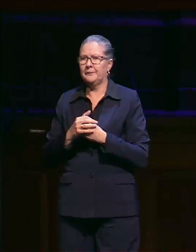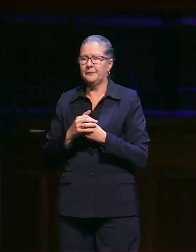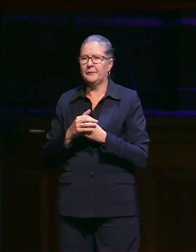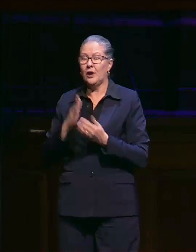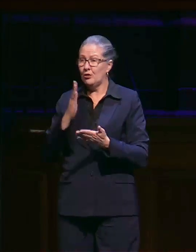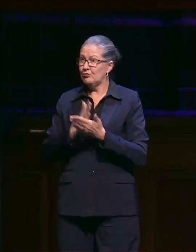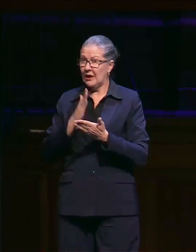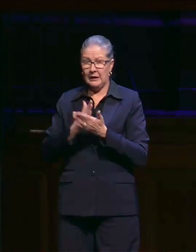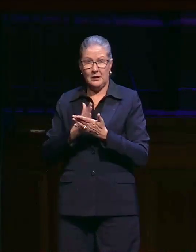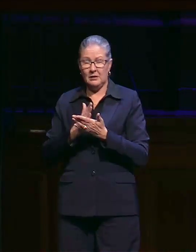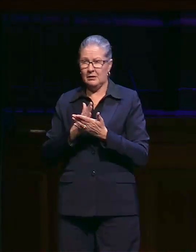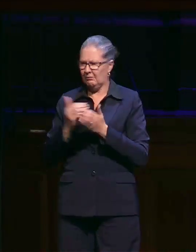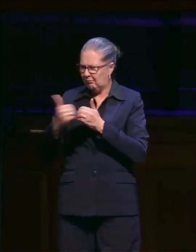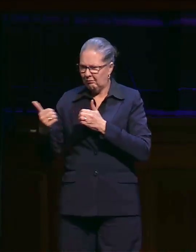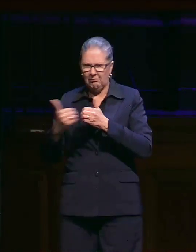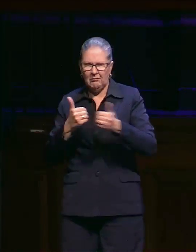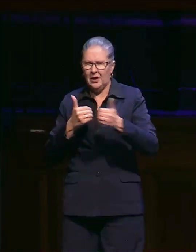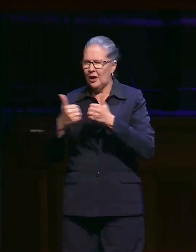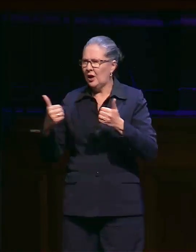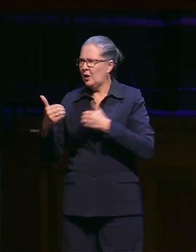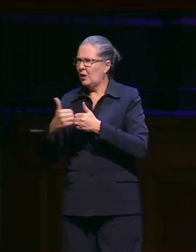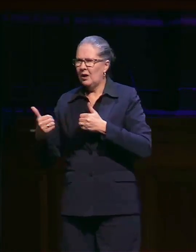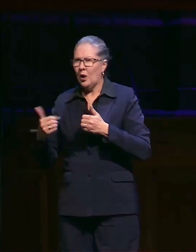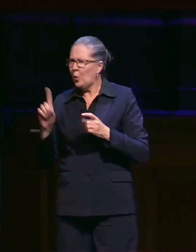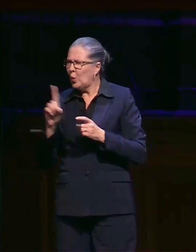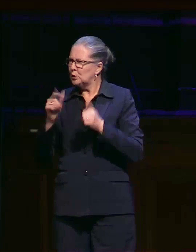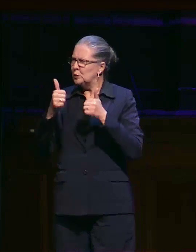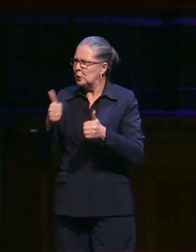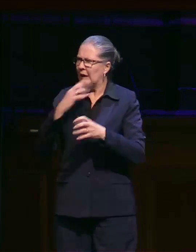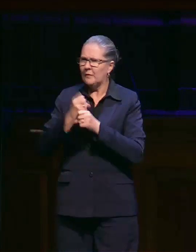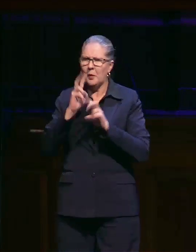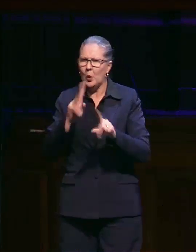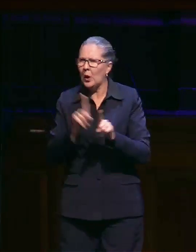what does good government look like not for us but for the very people who are